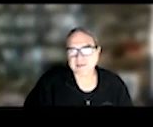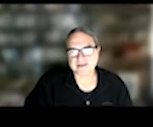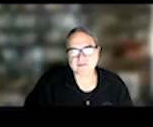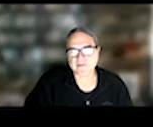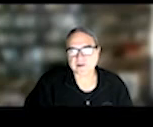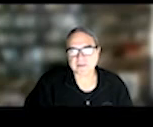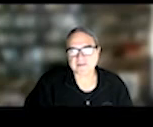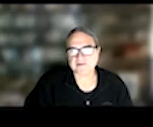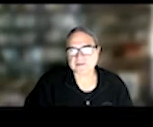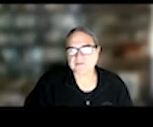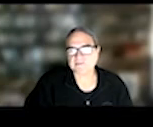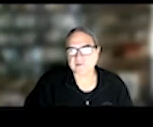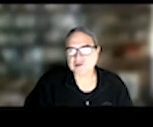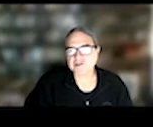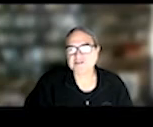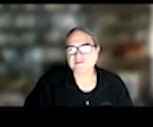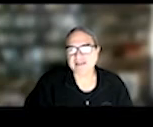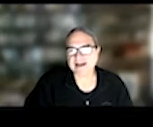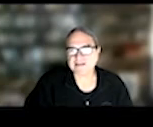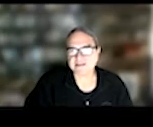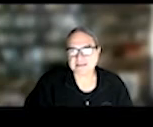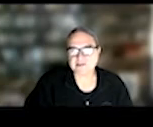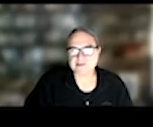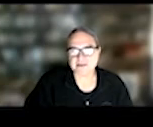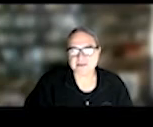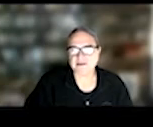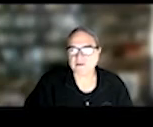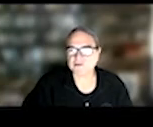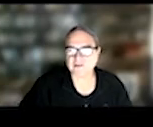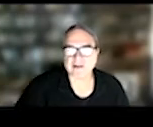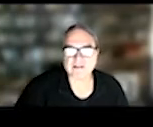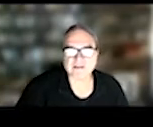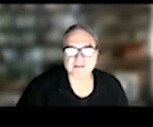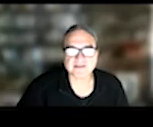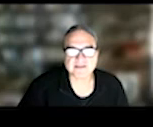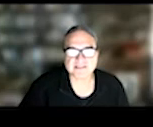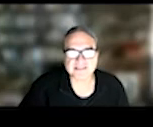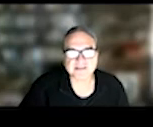behavioral therapy there's versions of that, that's actually culturally relevant and consistent